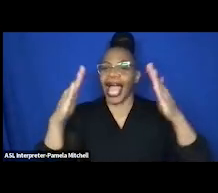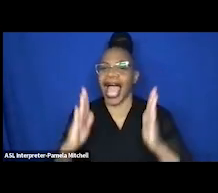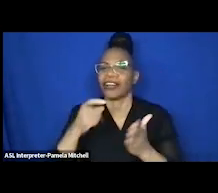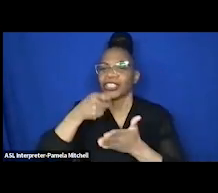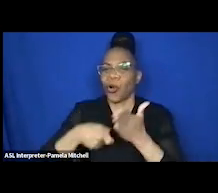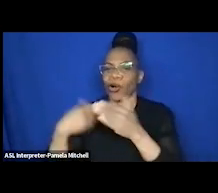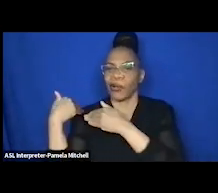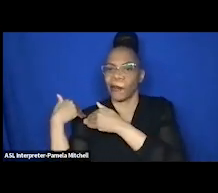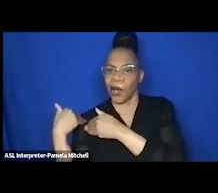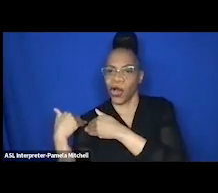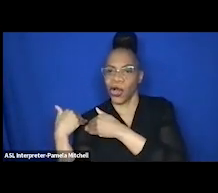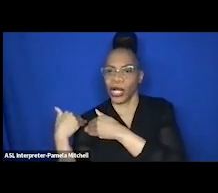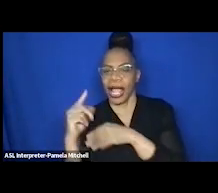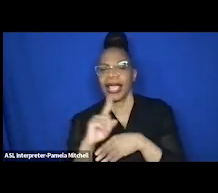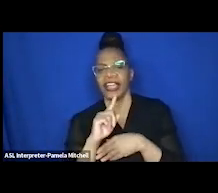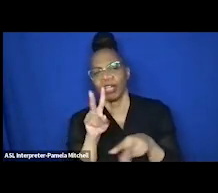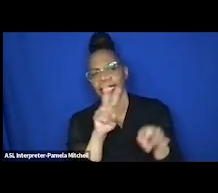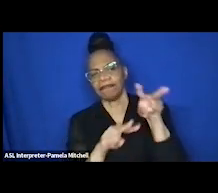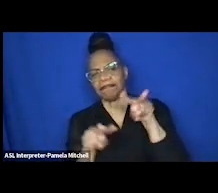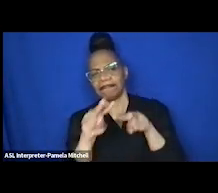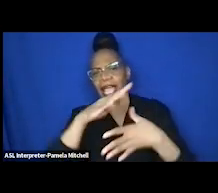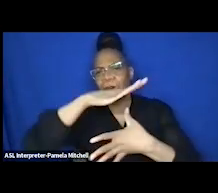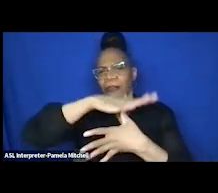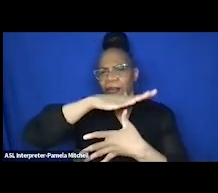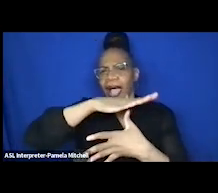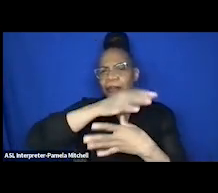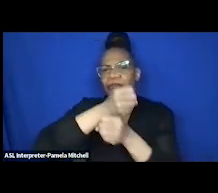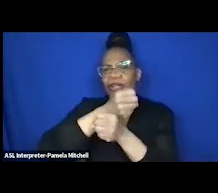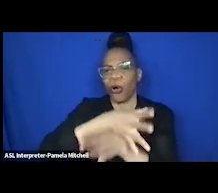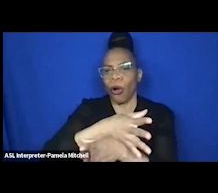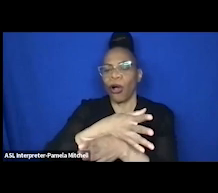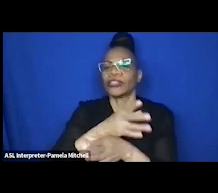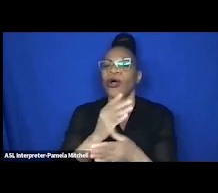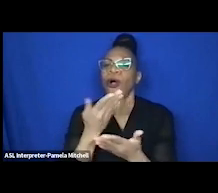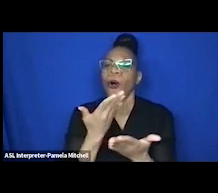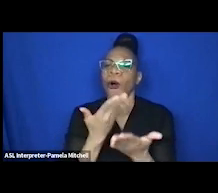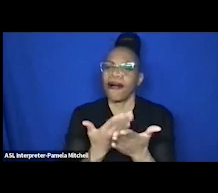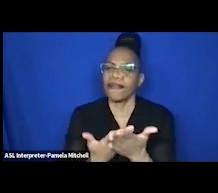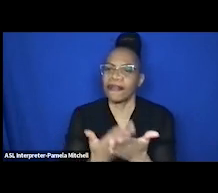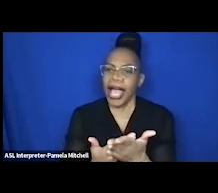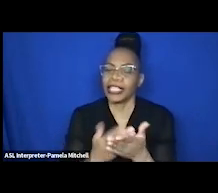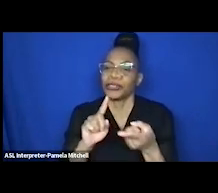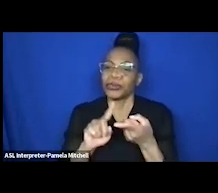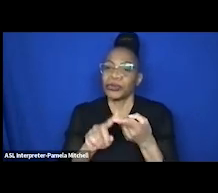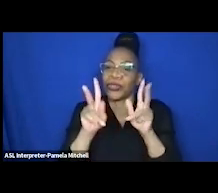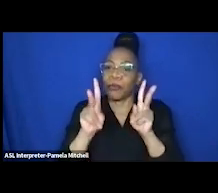And looking at how that has been a primary cause and/or contributing factor to a person's risk of homelessness, right?